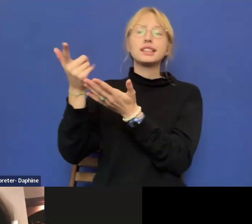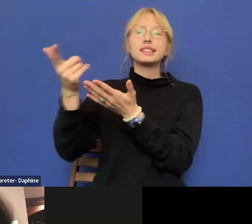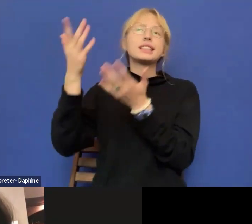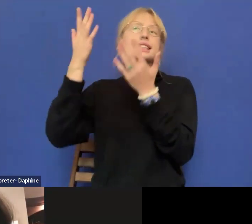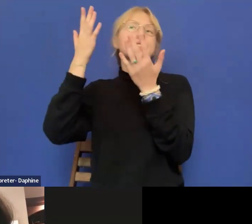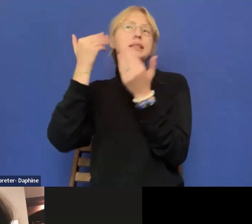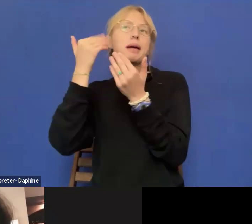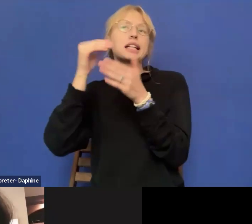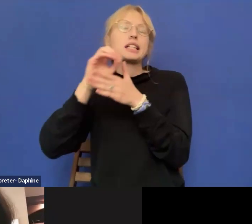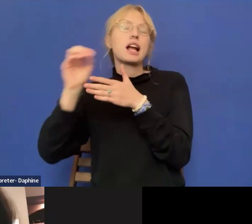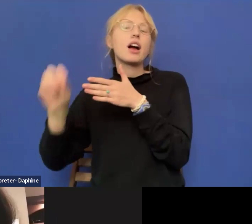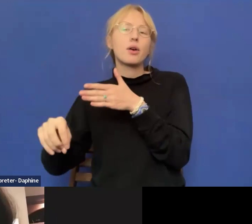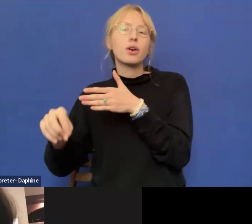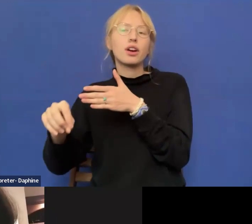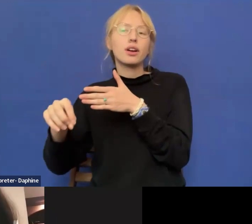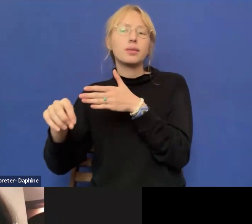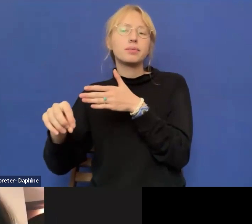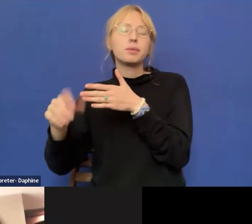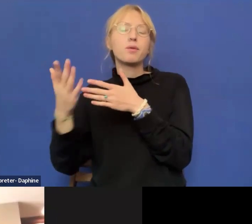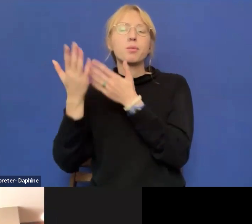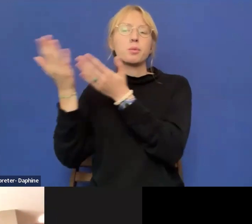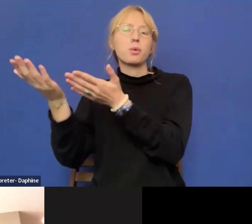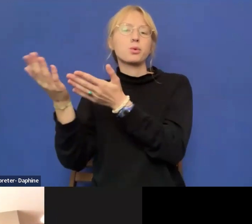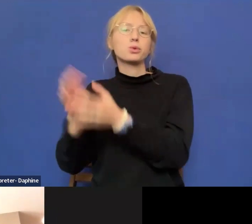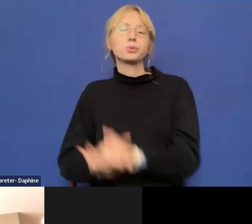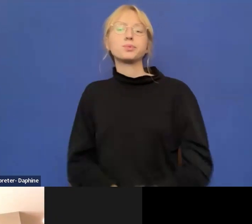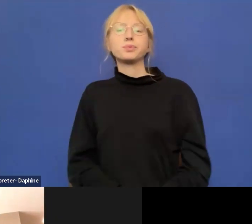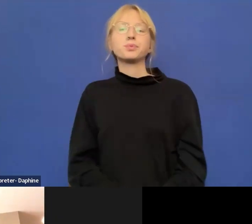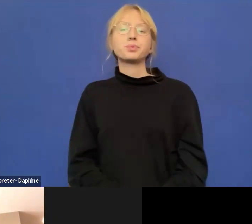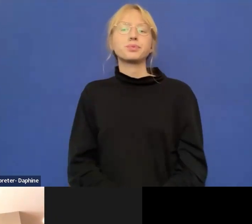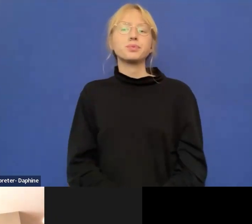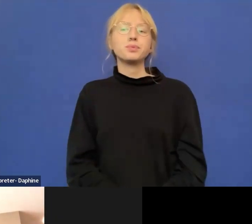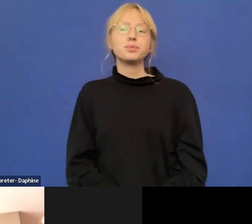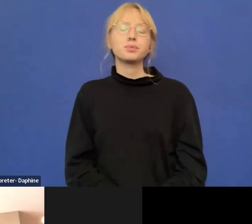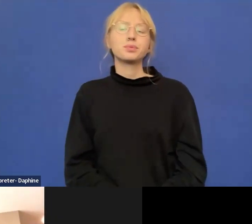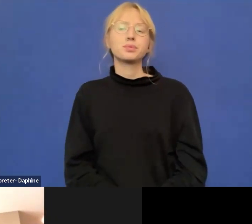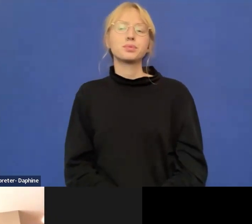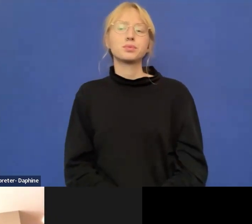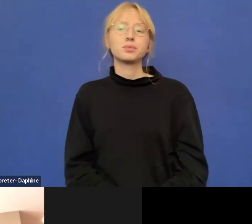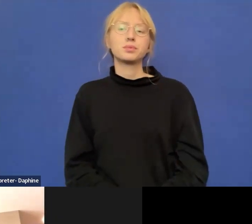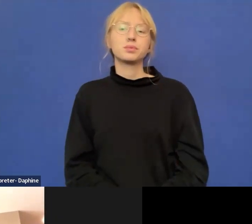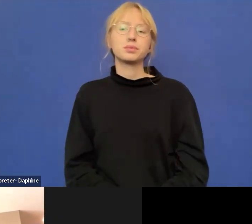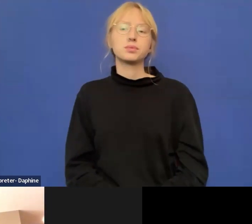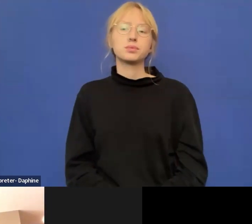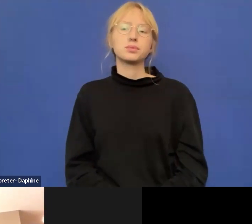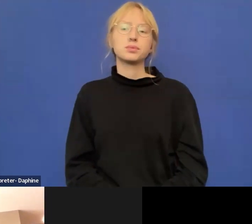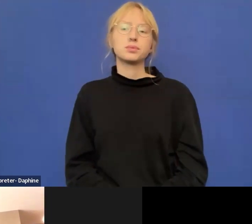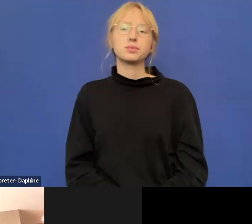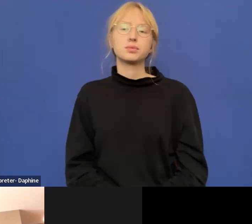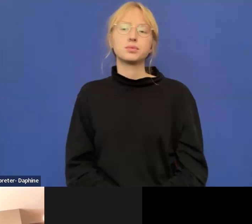outcome of the proposal. So I would say or follows